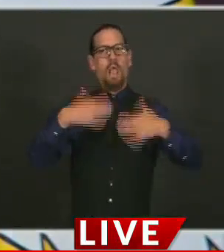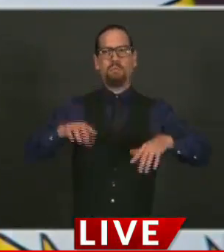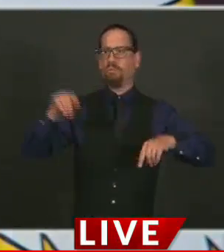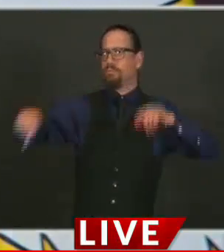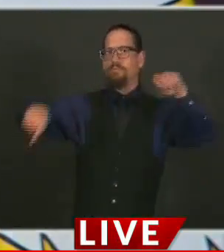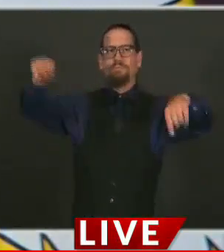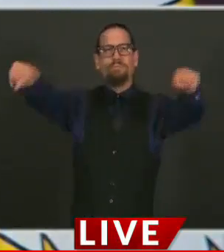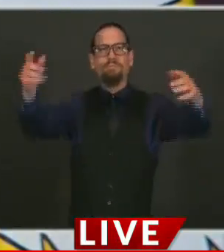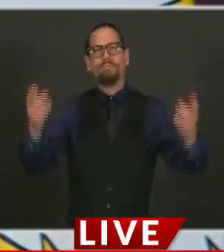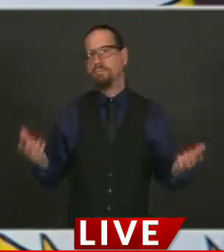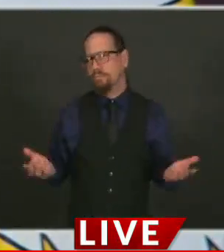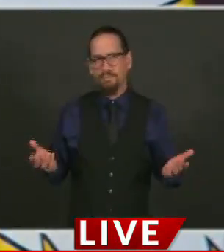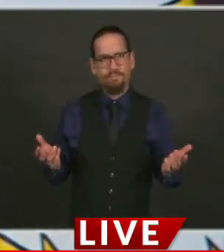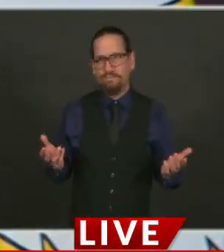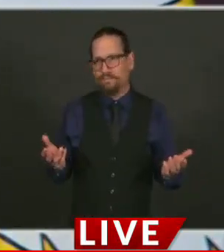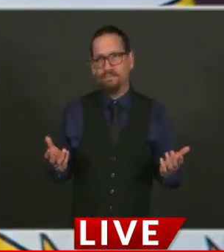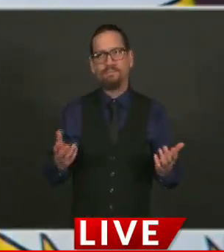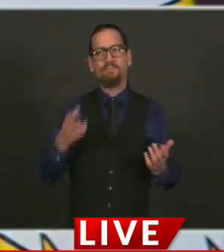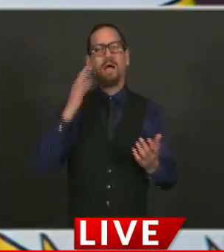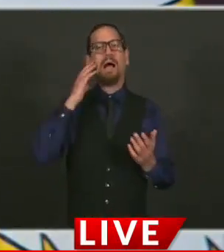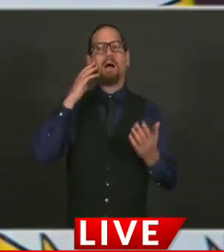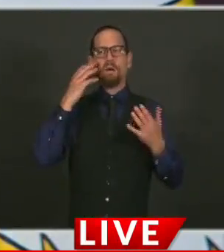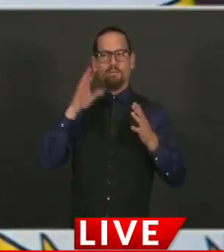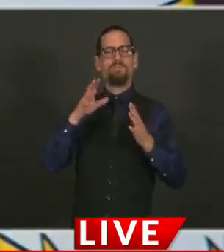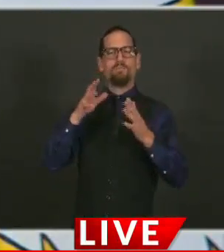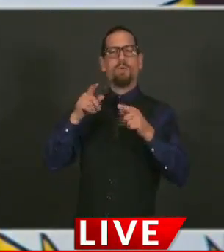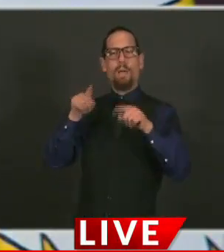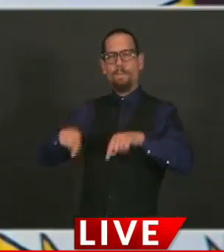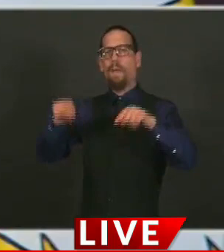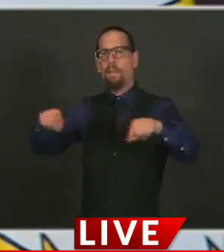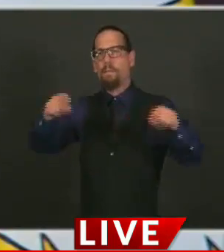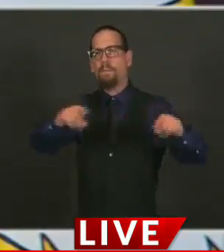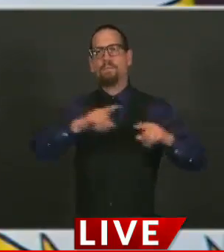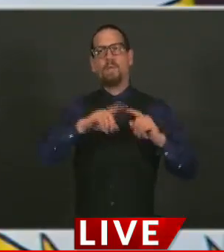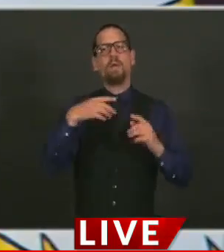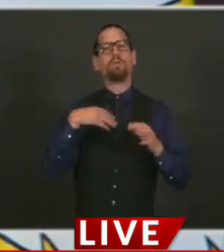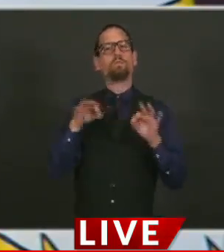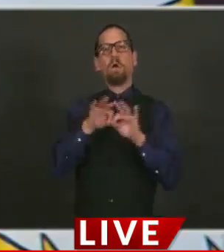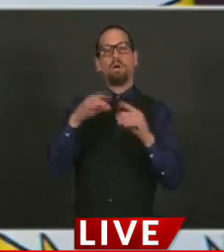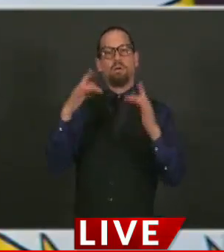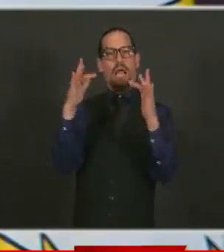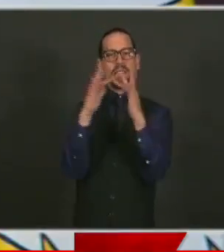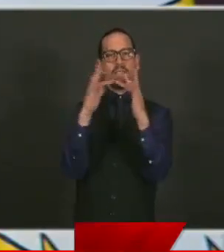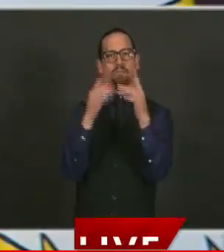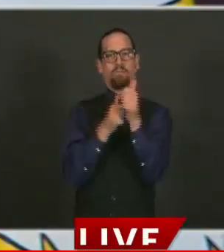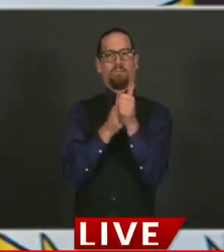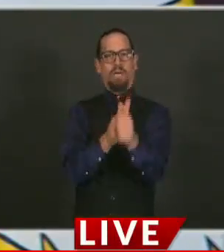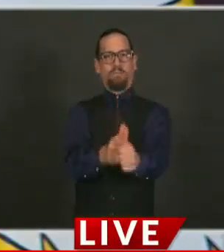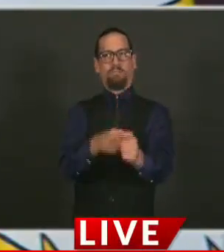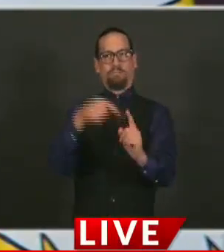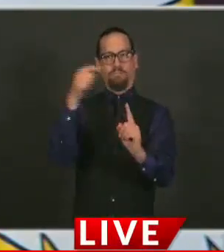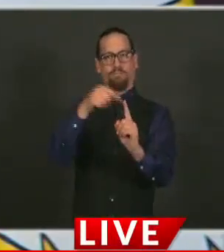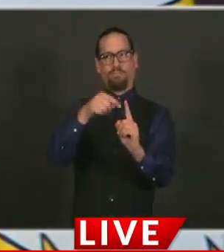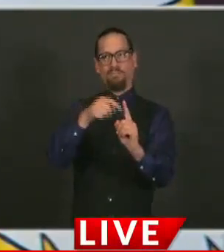KIDS, COVID IS JUST AS PRESENT IN VIRTUAL CHILDREN. WE TALKED TO THE KIDS. WE ARE ASKING THEM WHO ARE YOUR